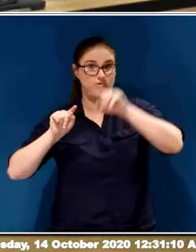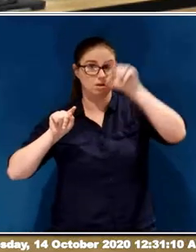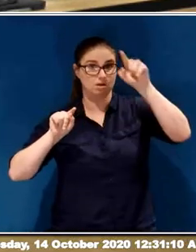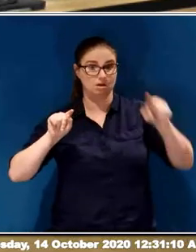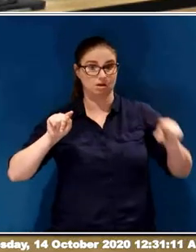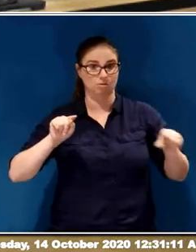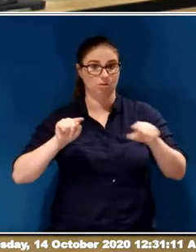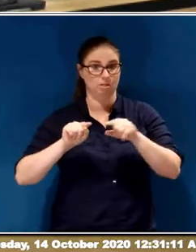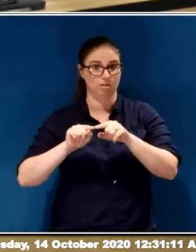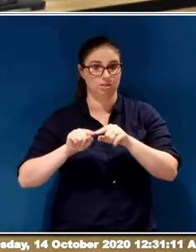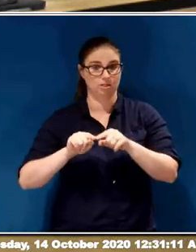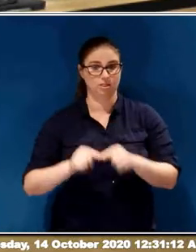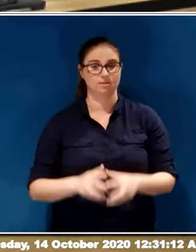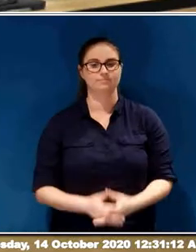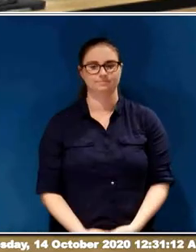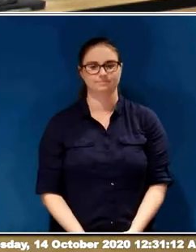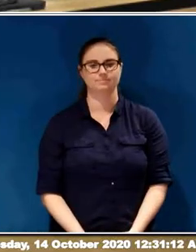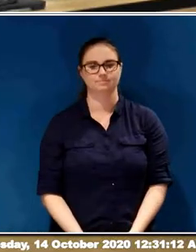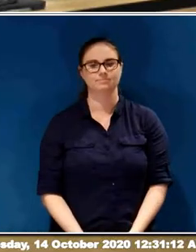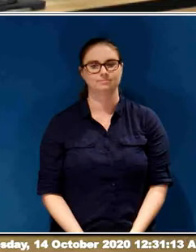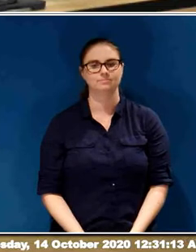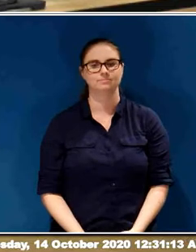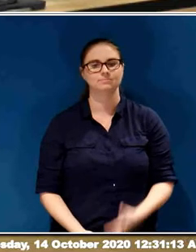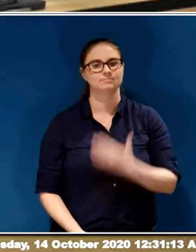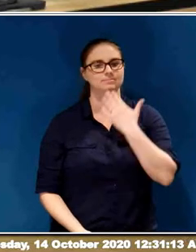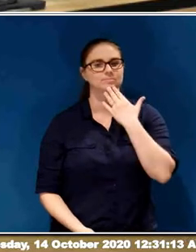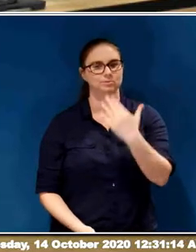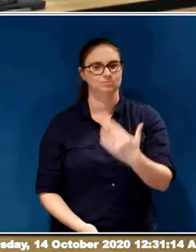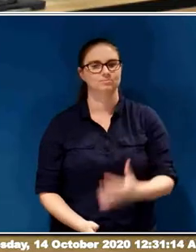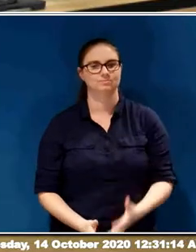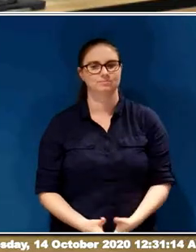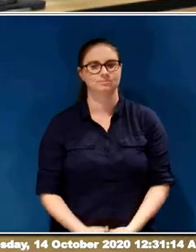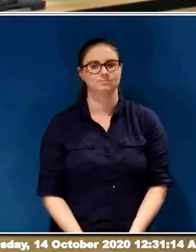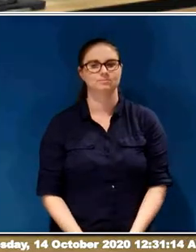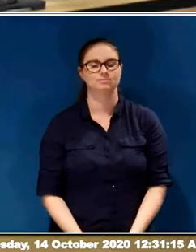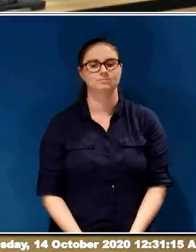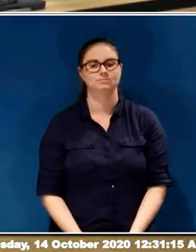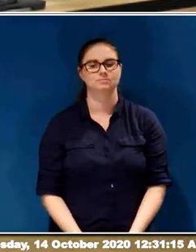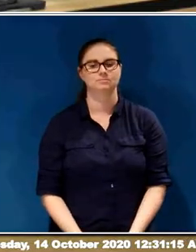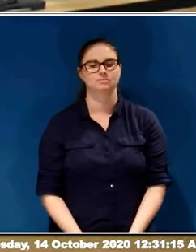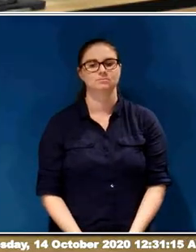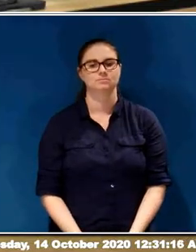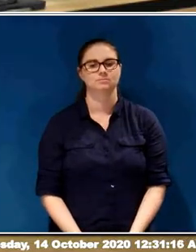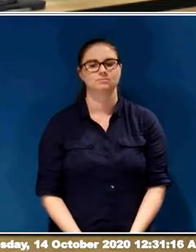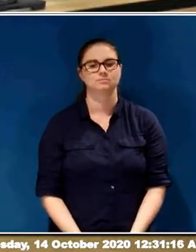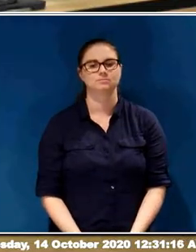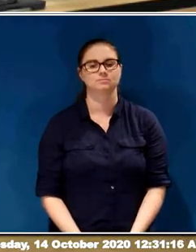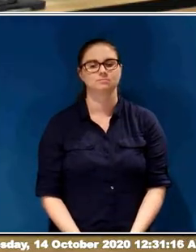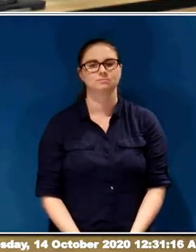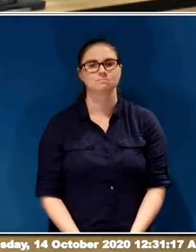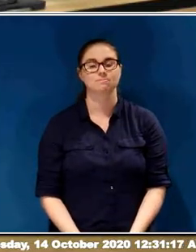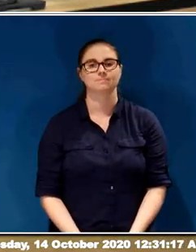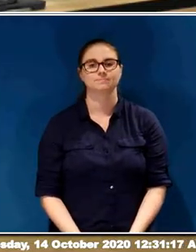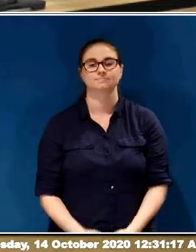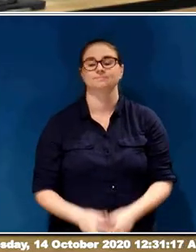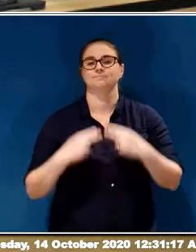All right, Dr de Bruin, let's just go back a second and start us on Tier 1 and proceed. Thank you.